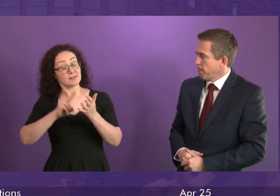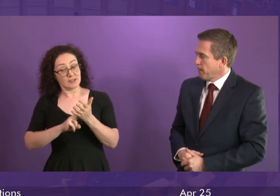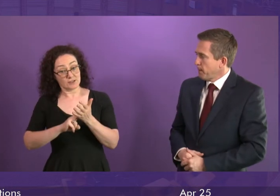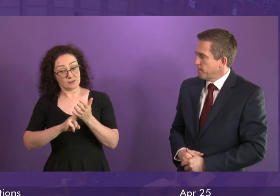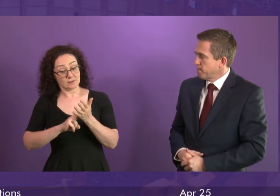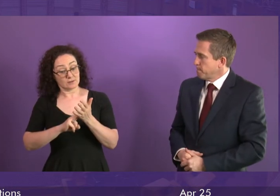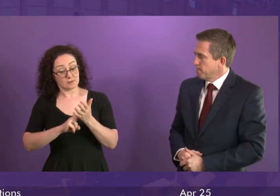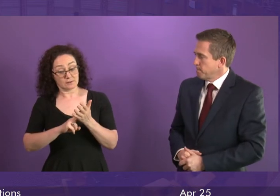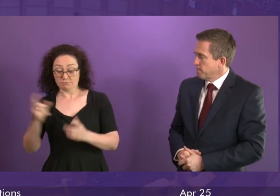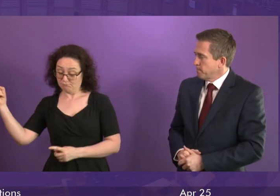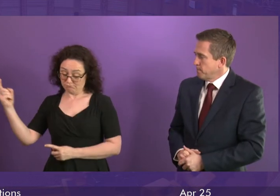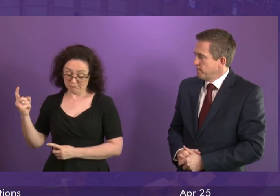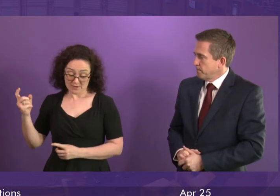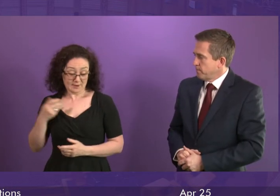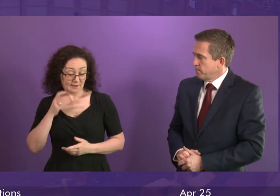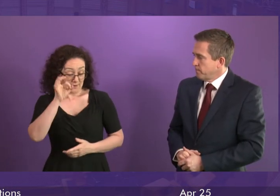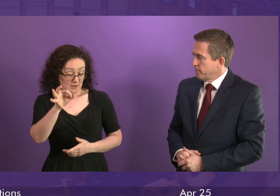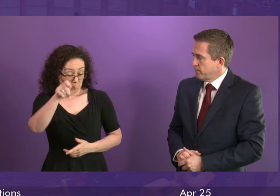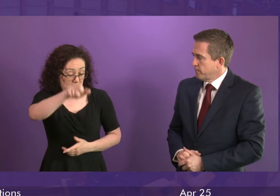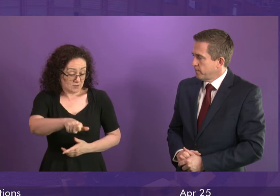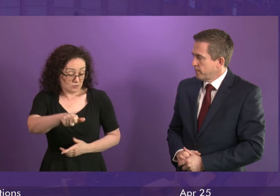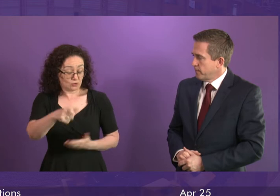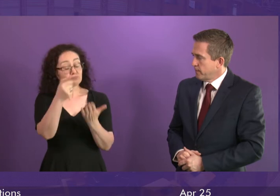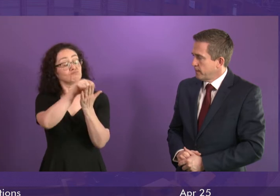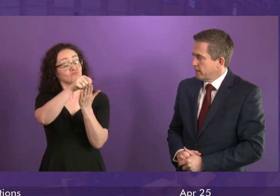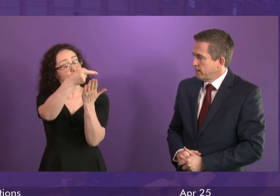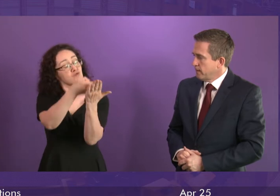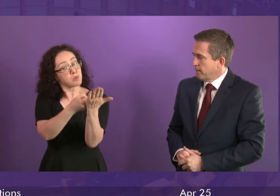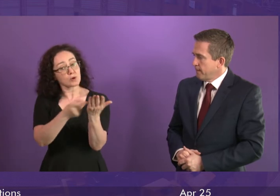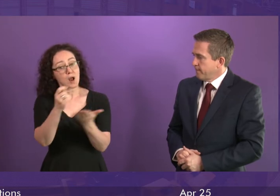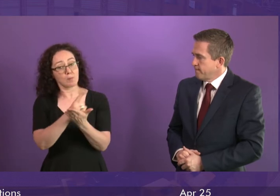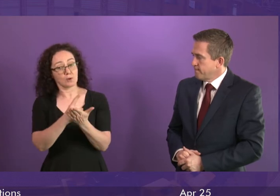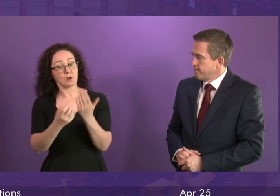Alston, who is an expert on poverty, here to write a report. He acknowledged the work